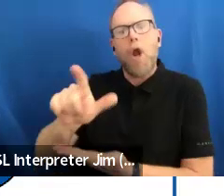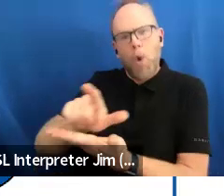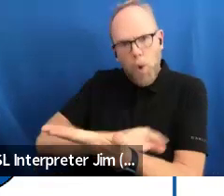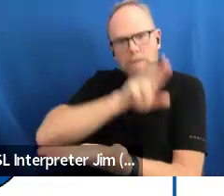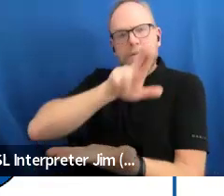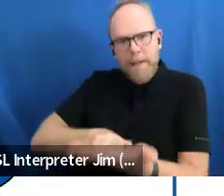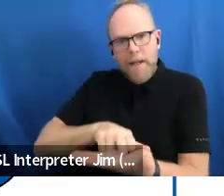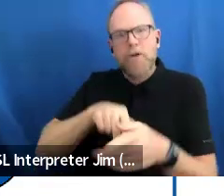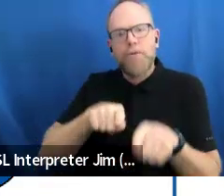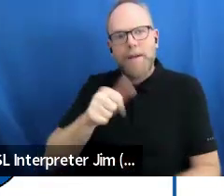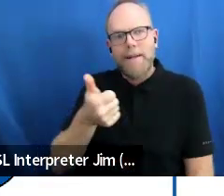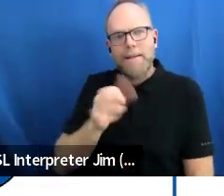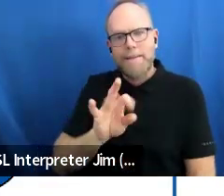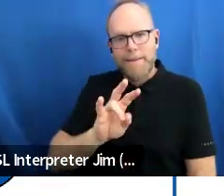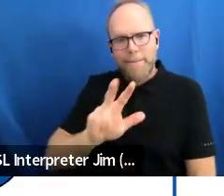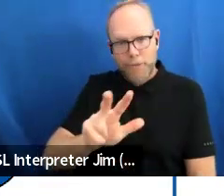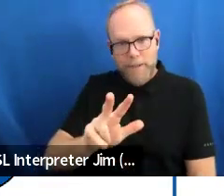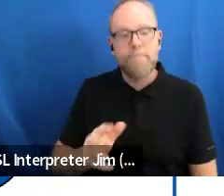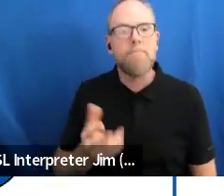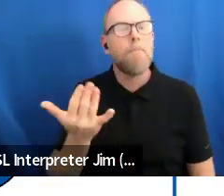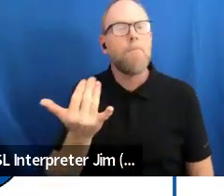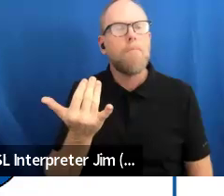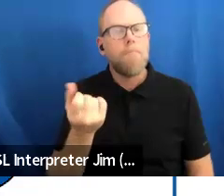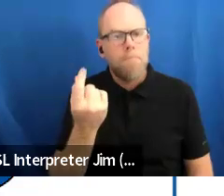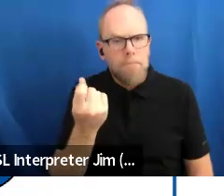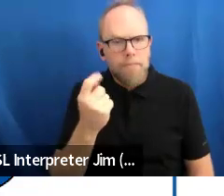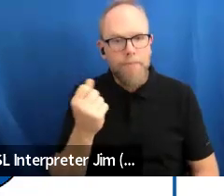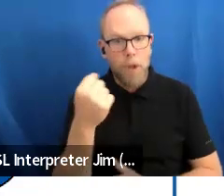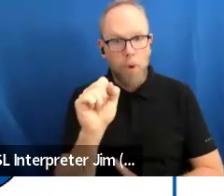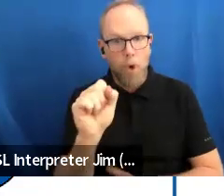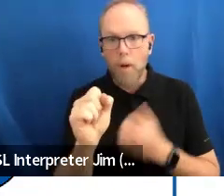So that's why this -- these protests were really necessary.